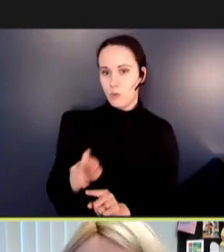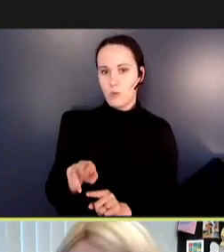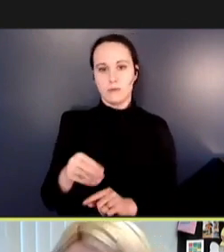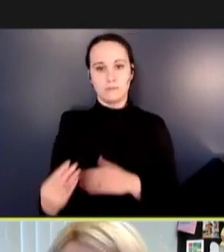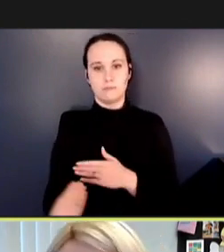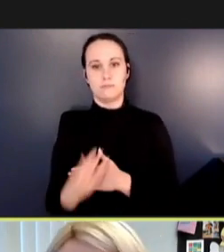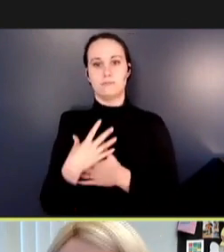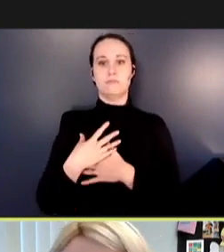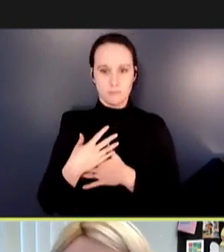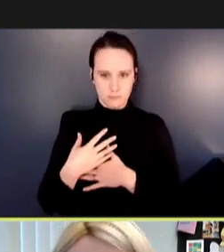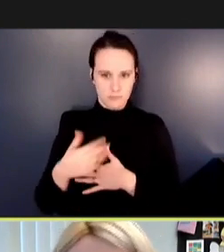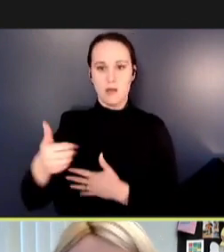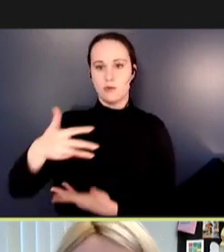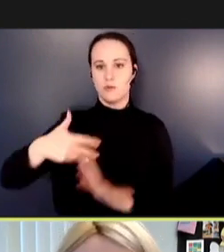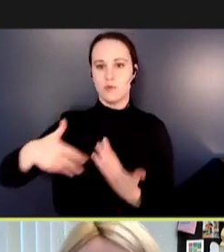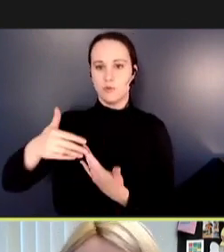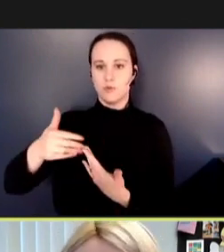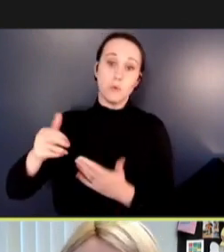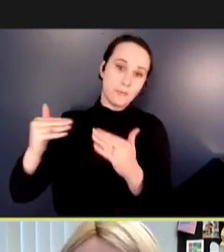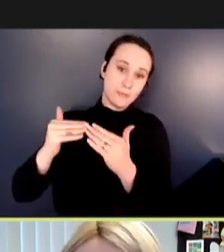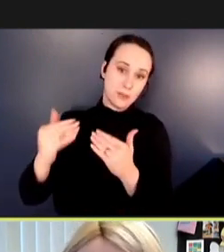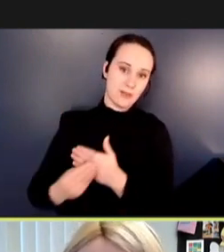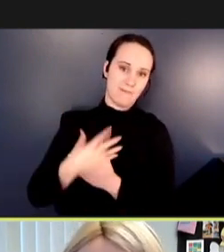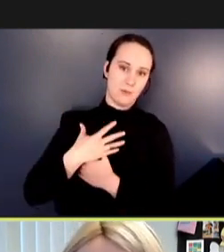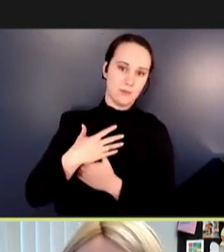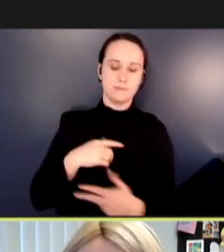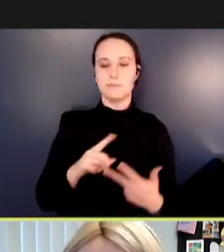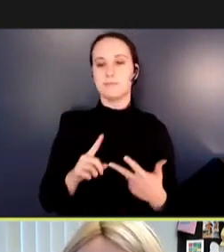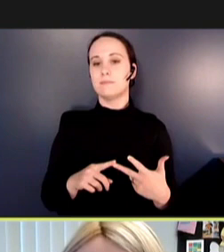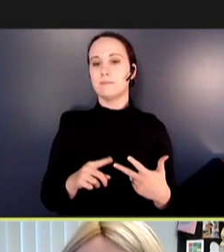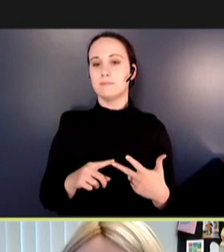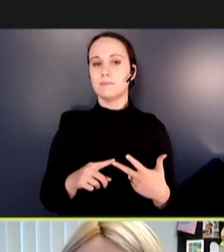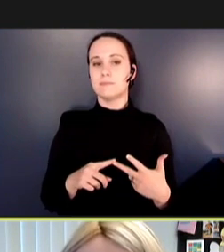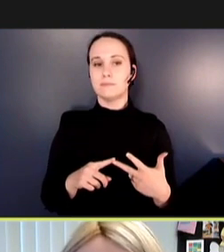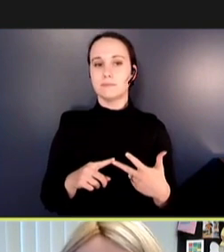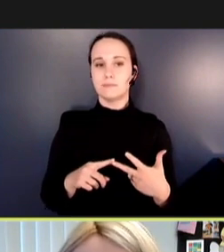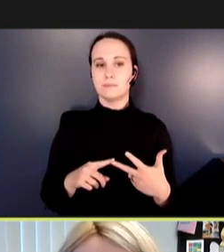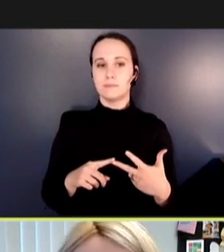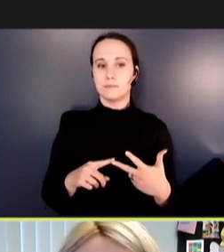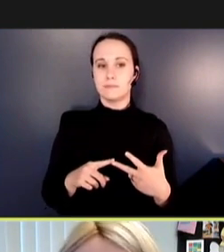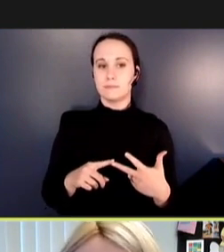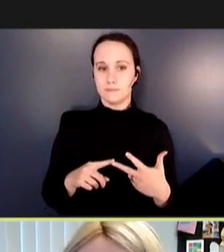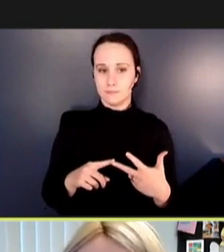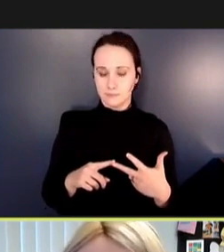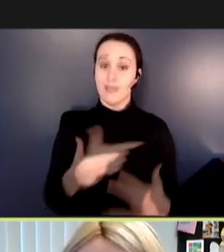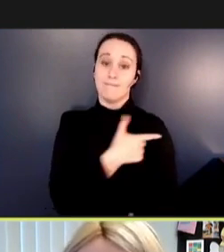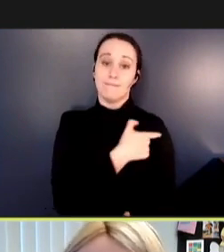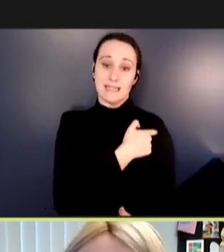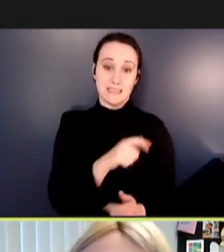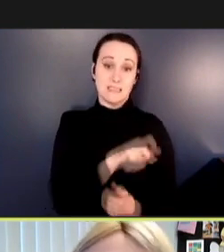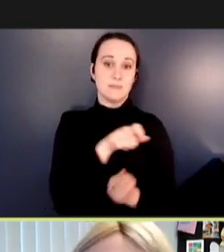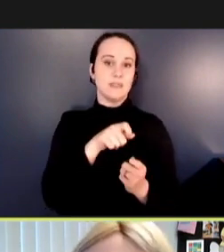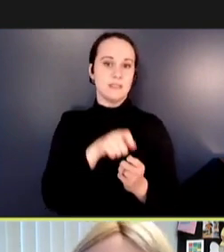social environment or peers, and the third area was vaccine specific issues that are directly